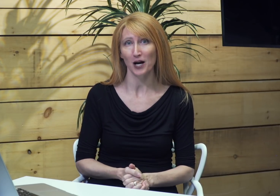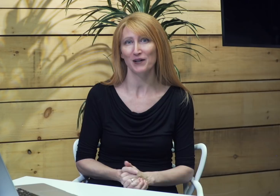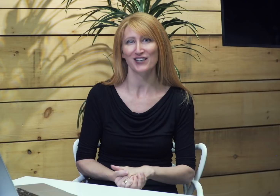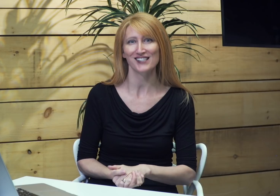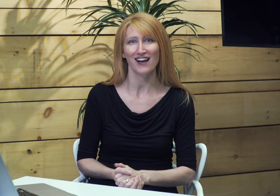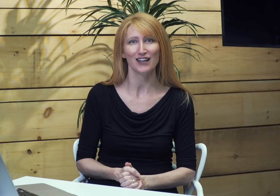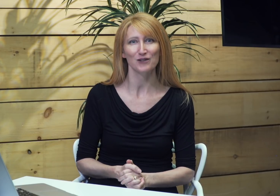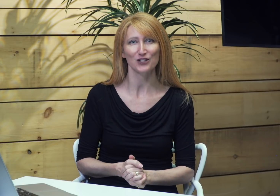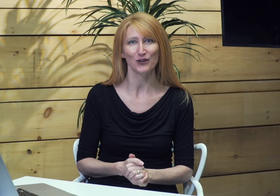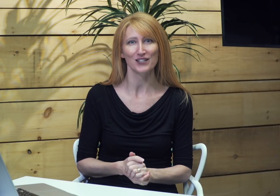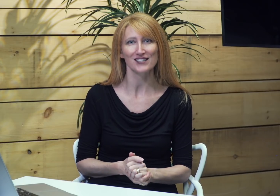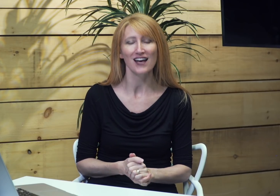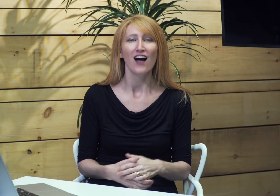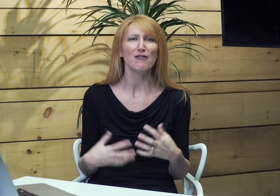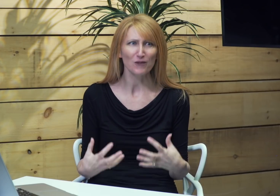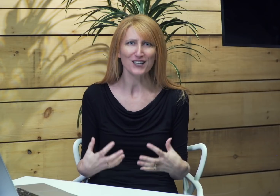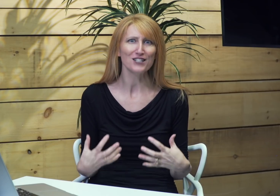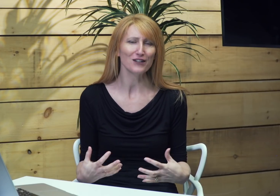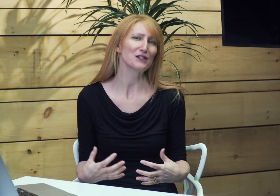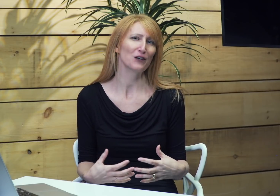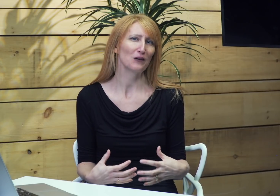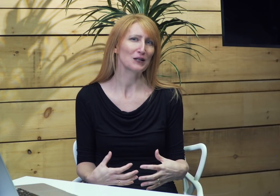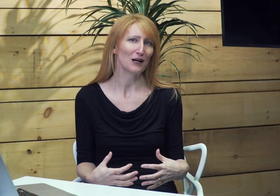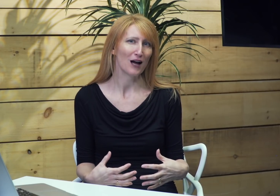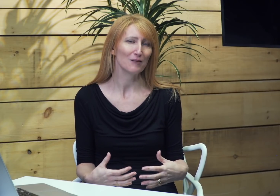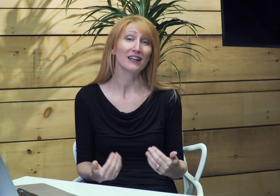American sign language course I've been wanting to do this for a long time and